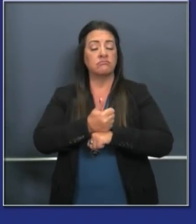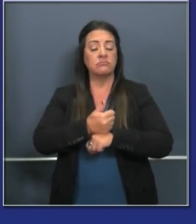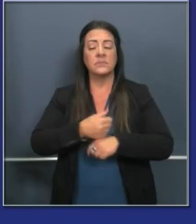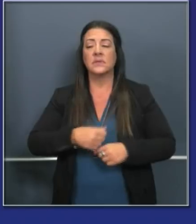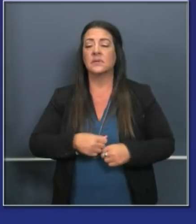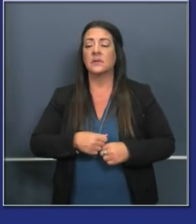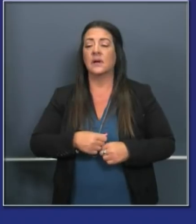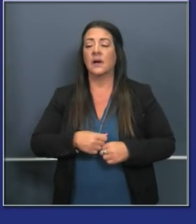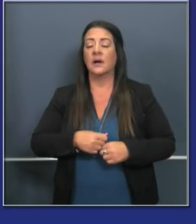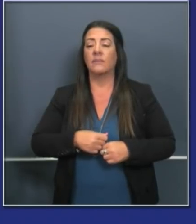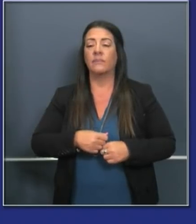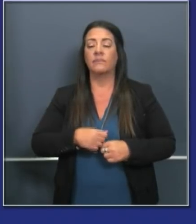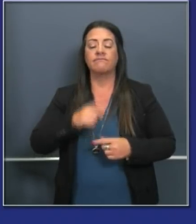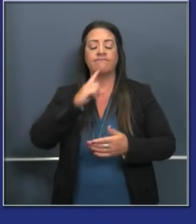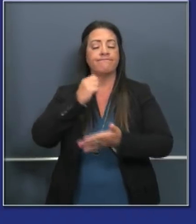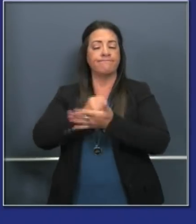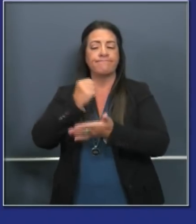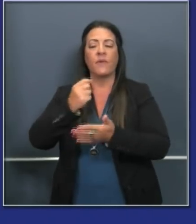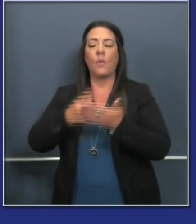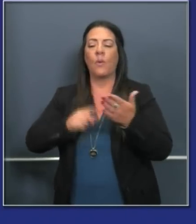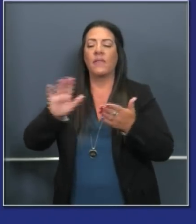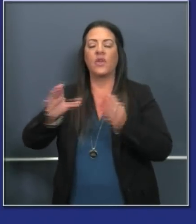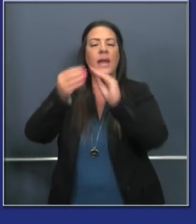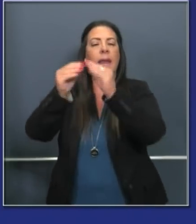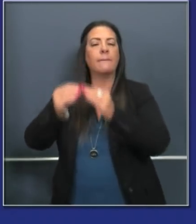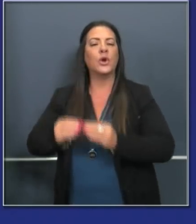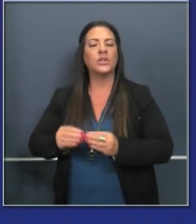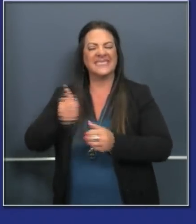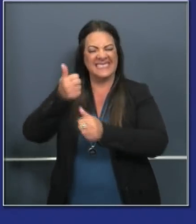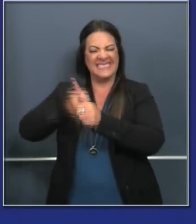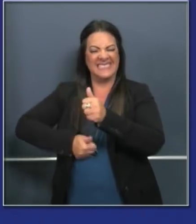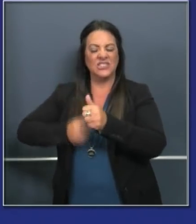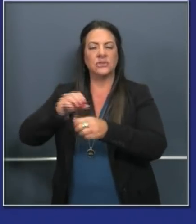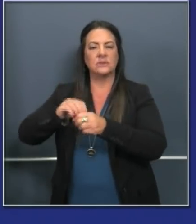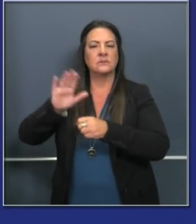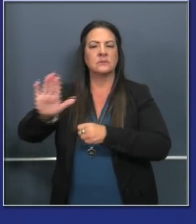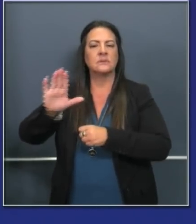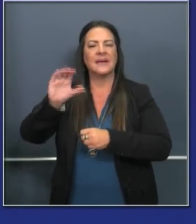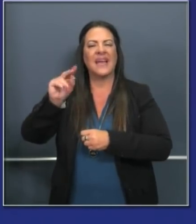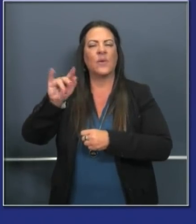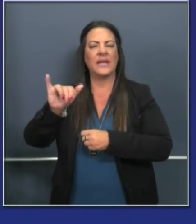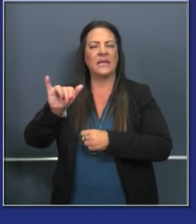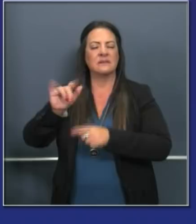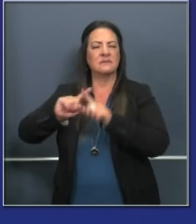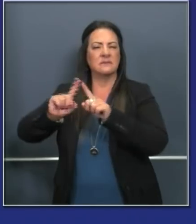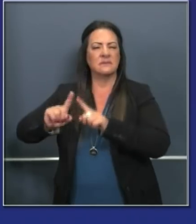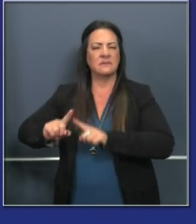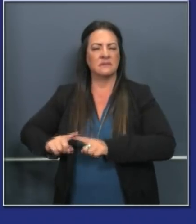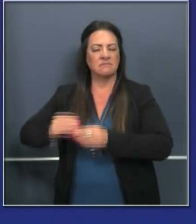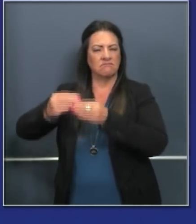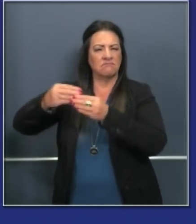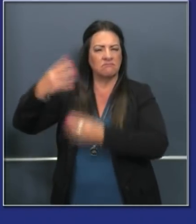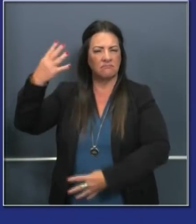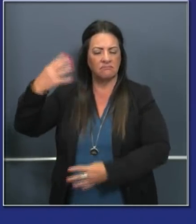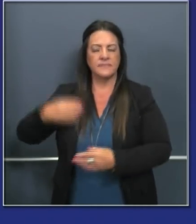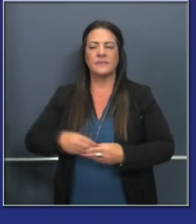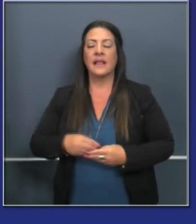TEH STATION PLANS WHICH OR THE PREPAREDNESS PLANS PUT UP BY YOUR COUNTY. HEALTH IN